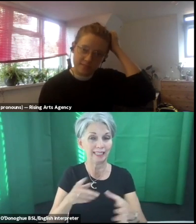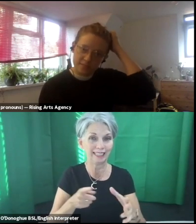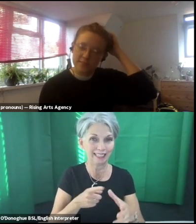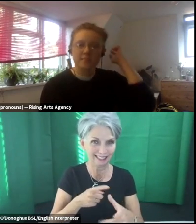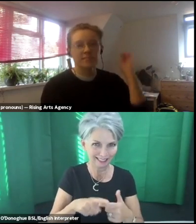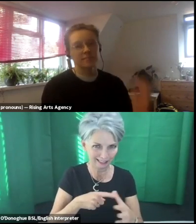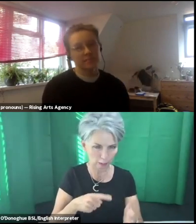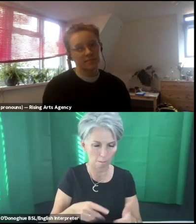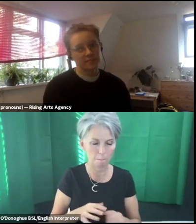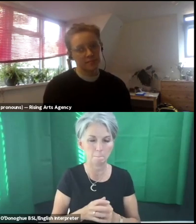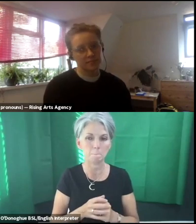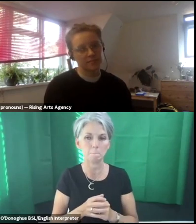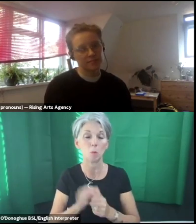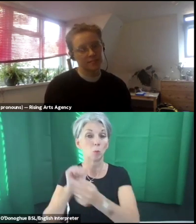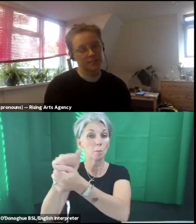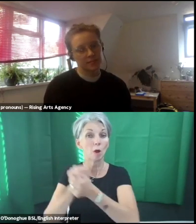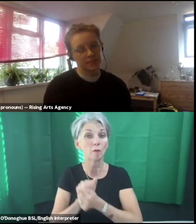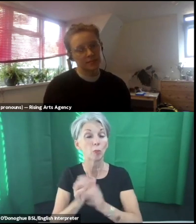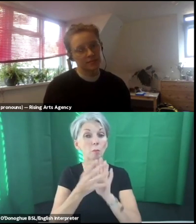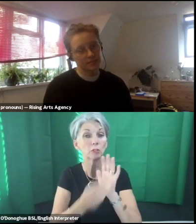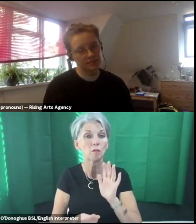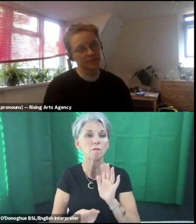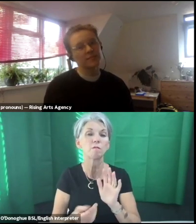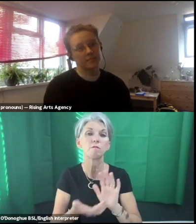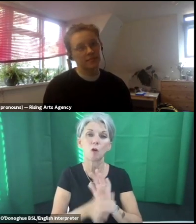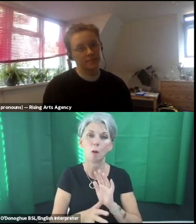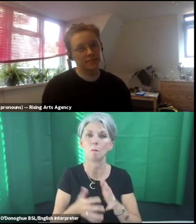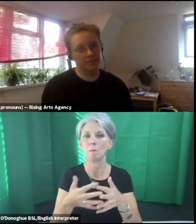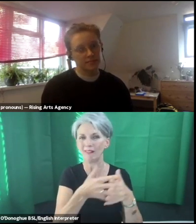We borrowed the model from ACORN in the States, the guy who set it up, a